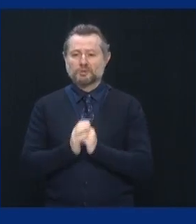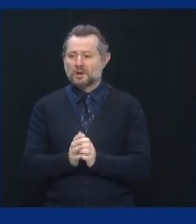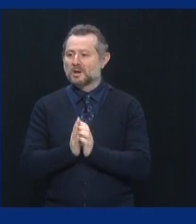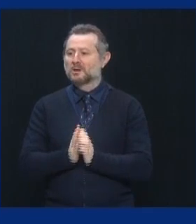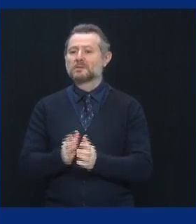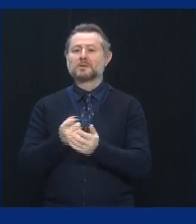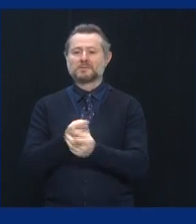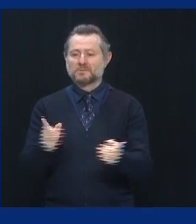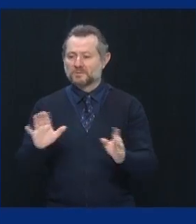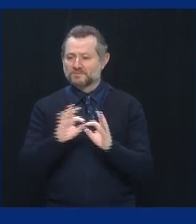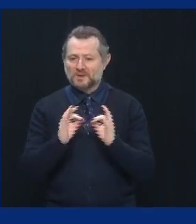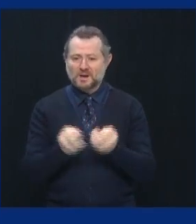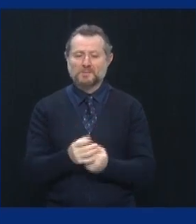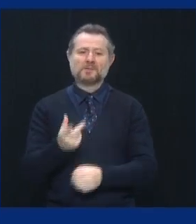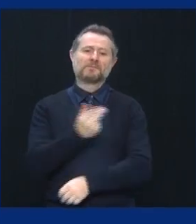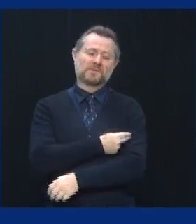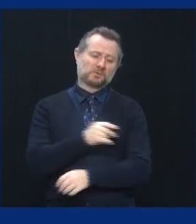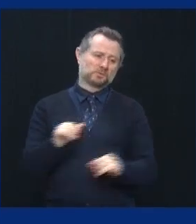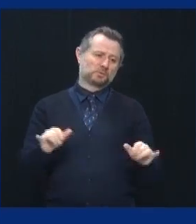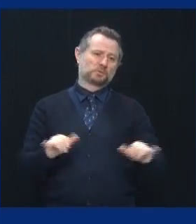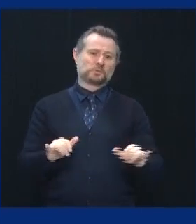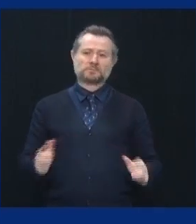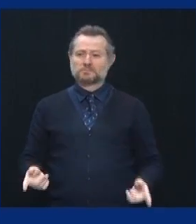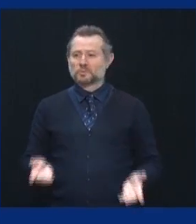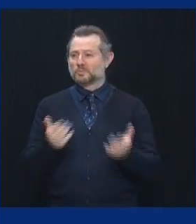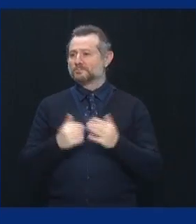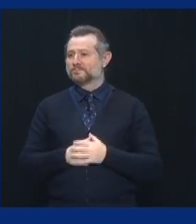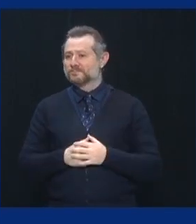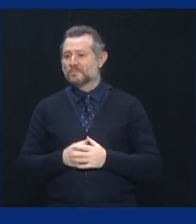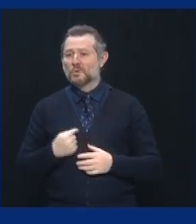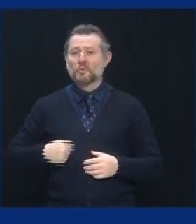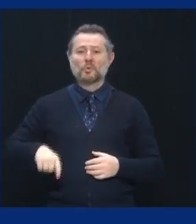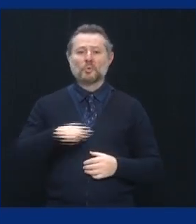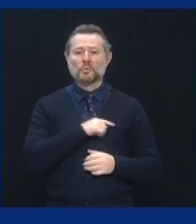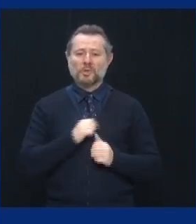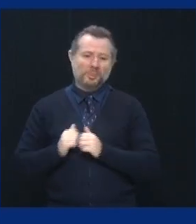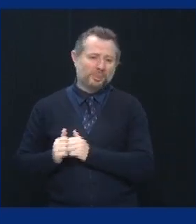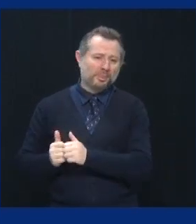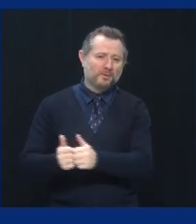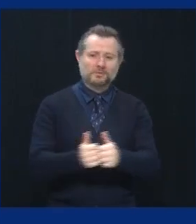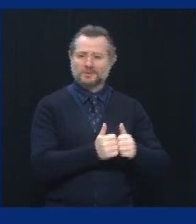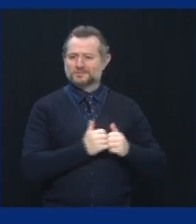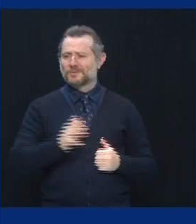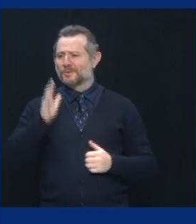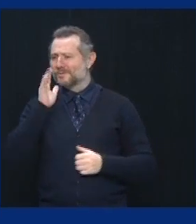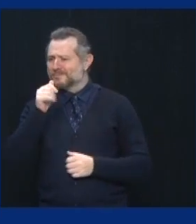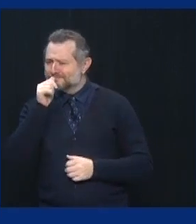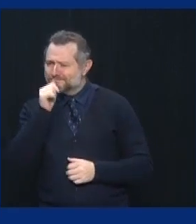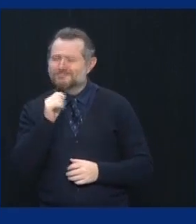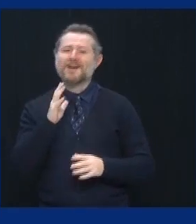THEY HAVE GOTTEN THEIR FIRST SHOT OF THE VACCINE AND I PRAY THAT YOU AND YOUR LOVED ONES